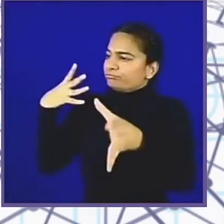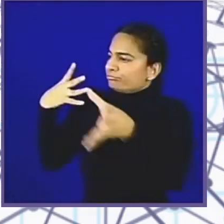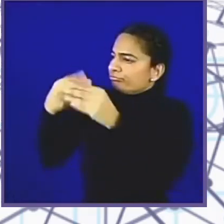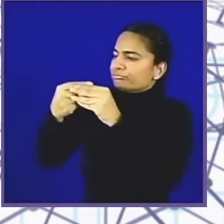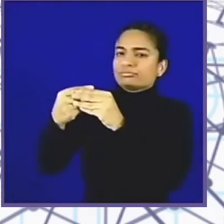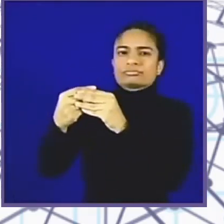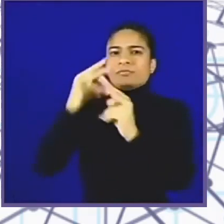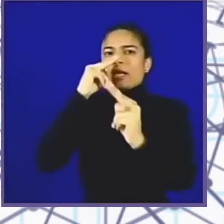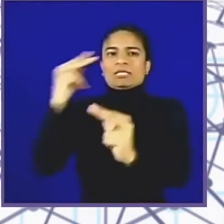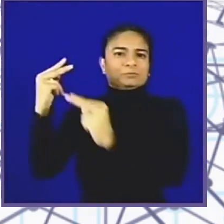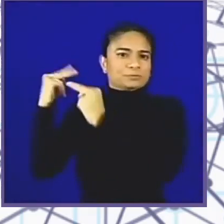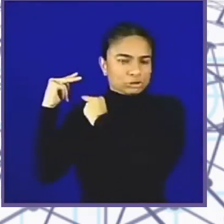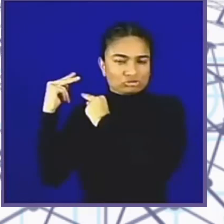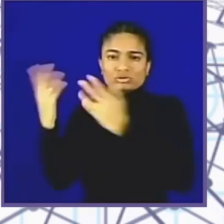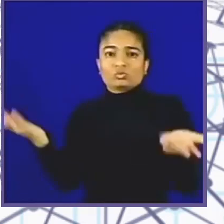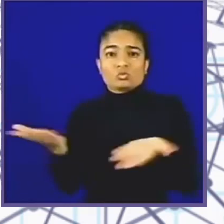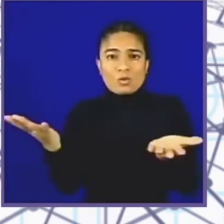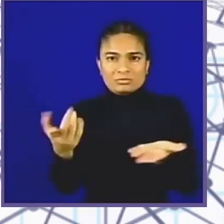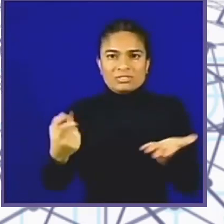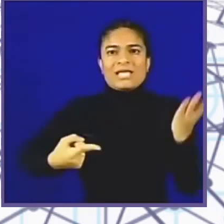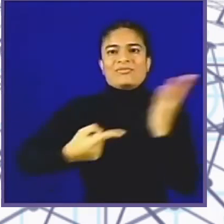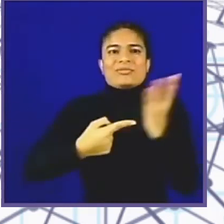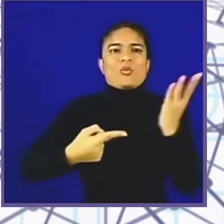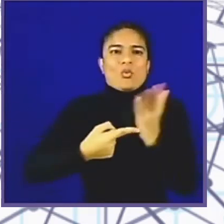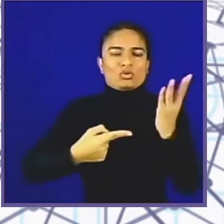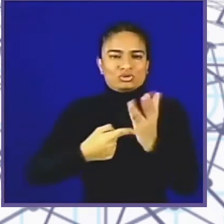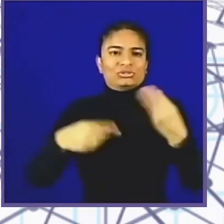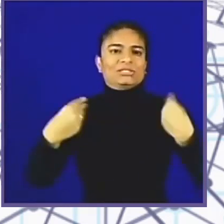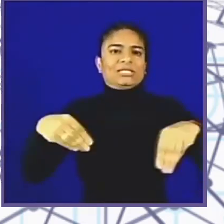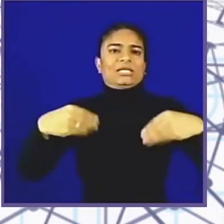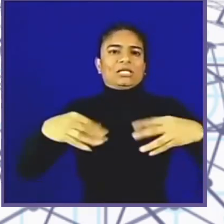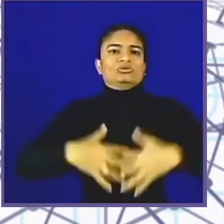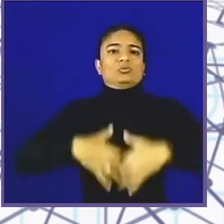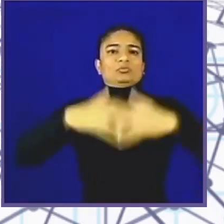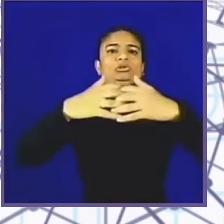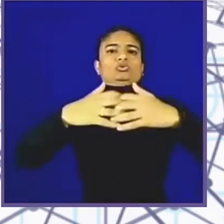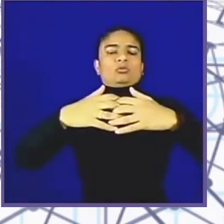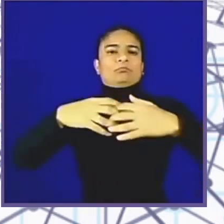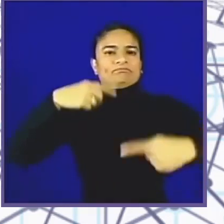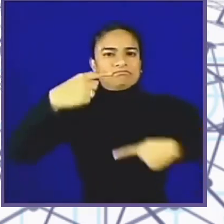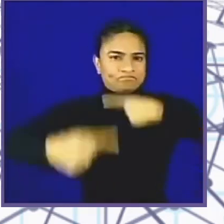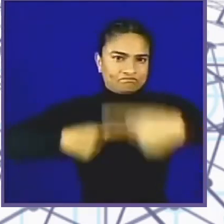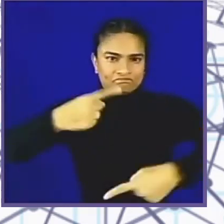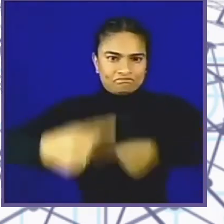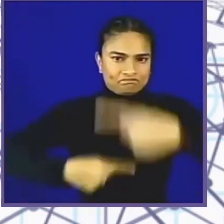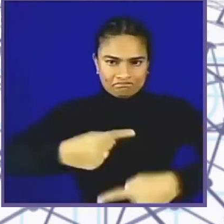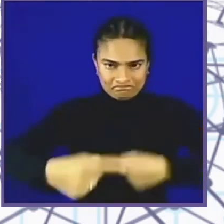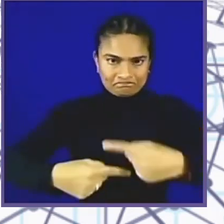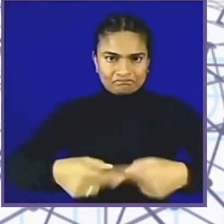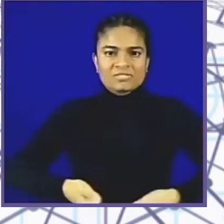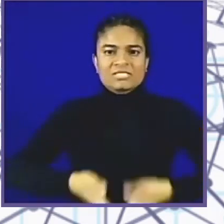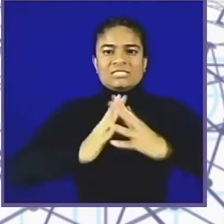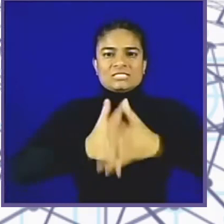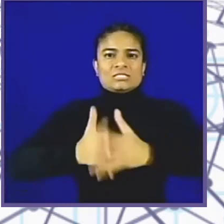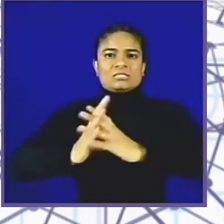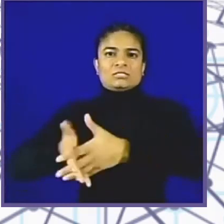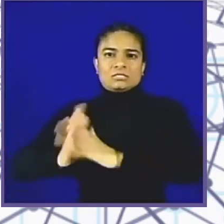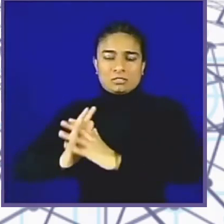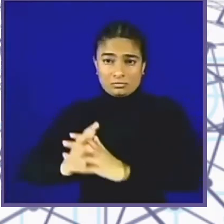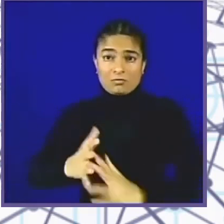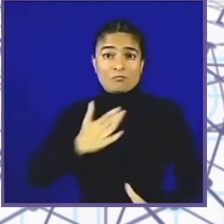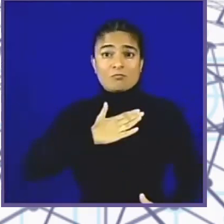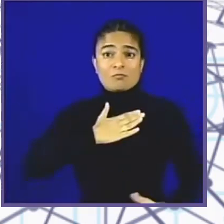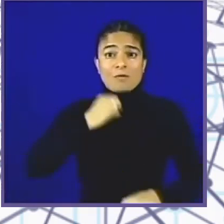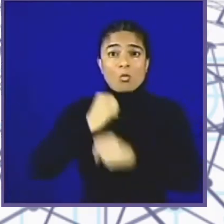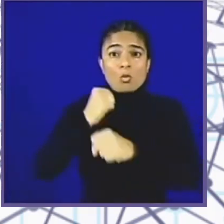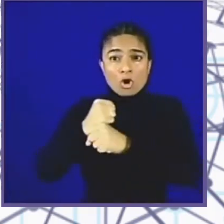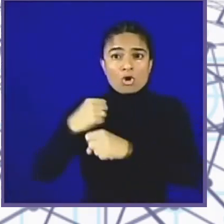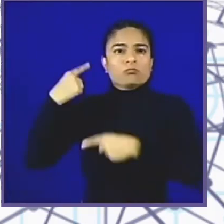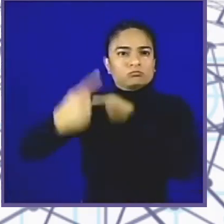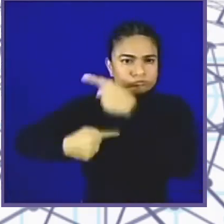been building startup ecosystem, and helping founders. In 2019, I had the wonderful pleasure